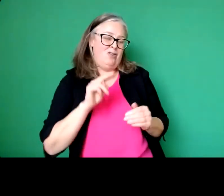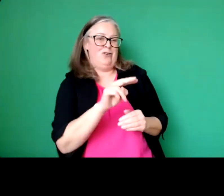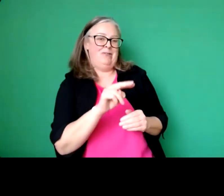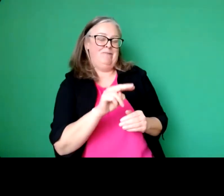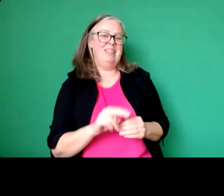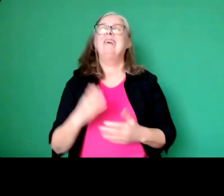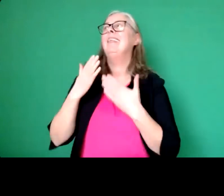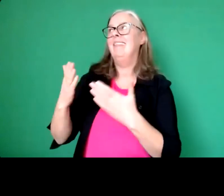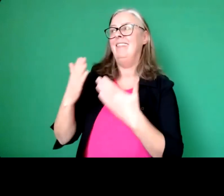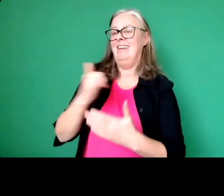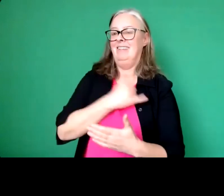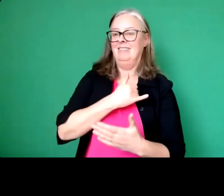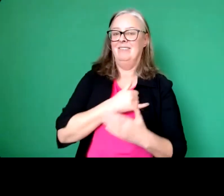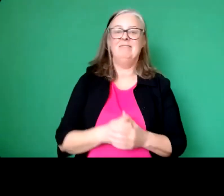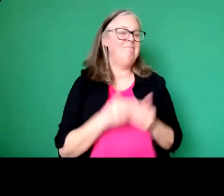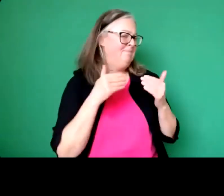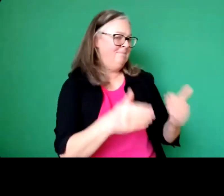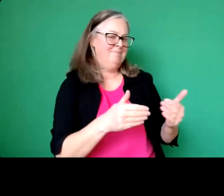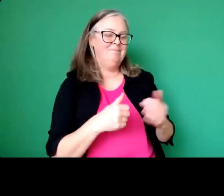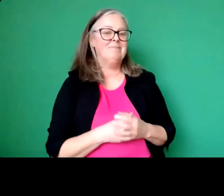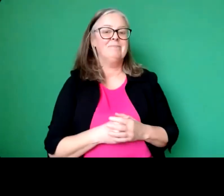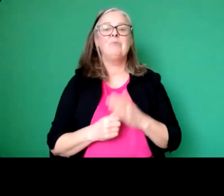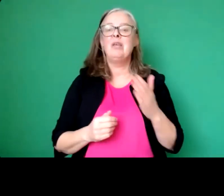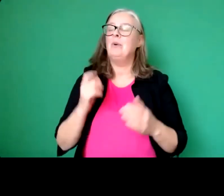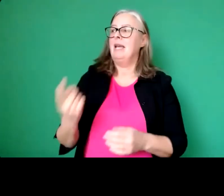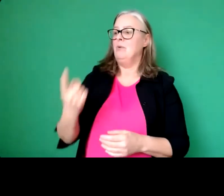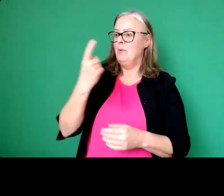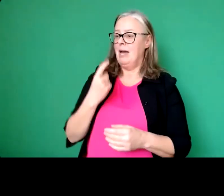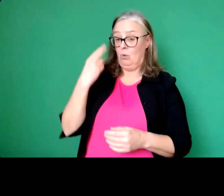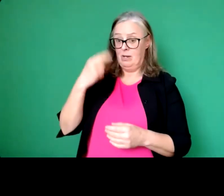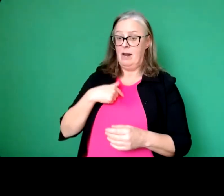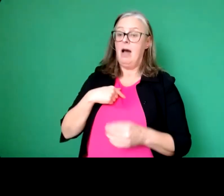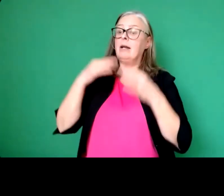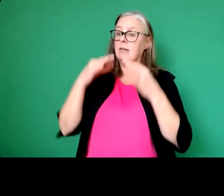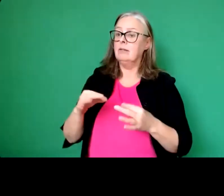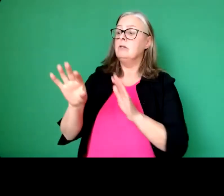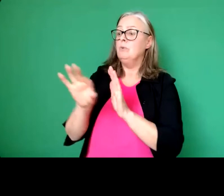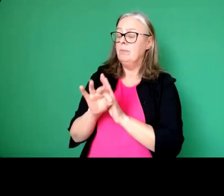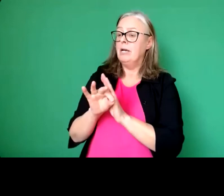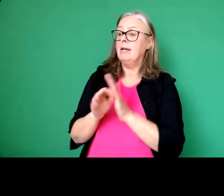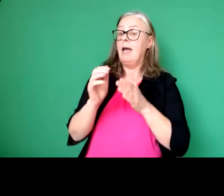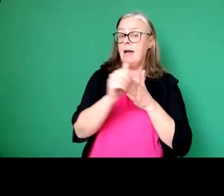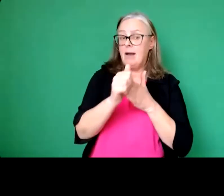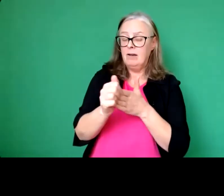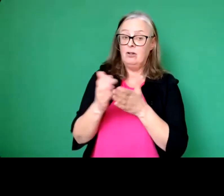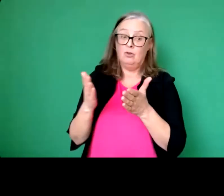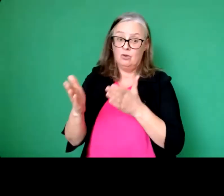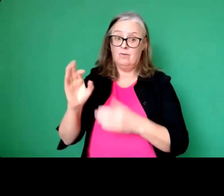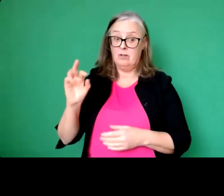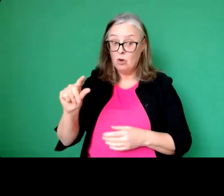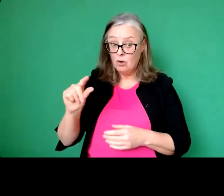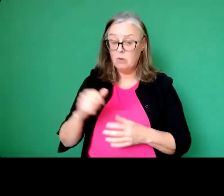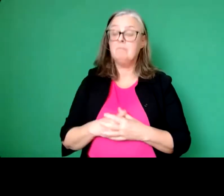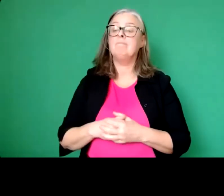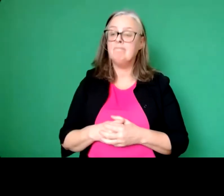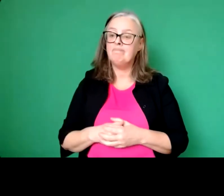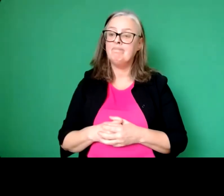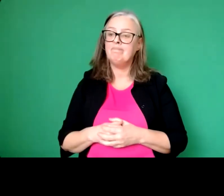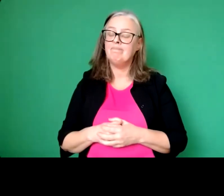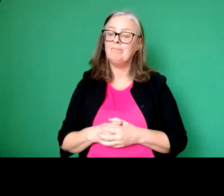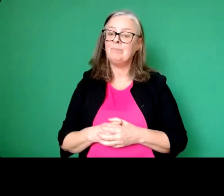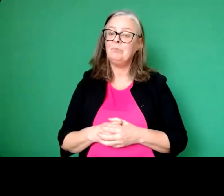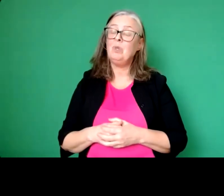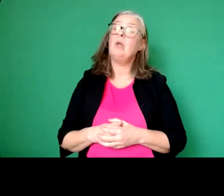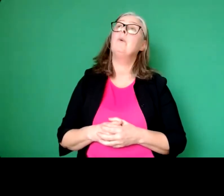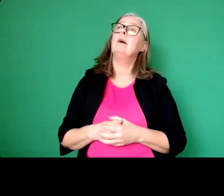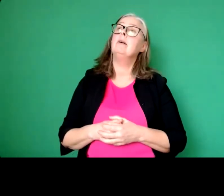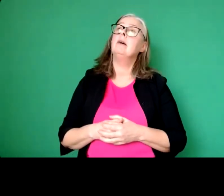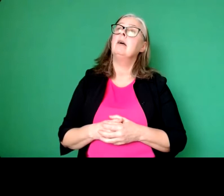okay um so you asked me why i chose a guide service dog and i suppose the main answer is